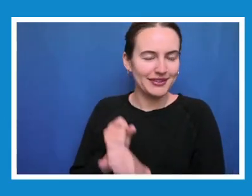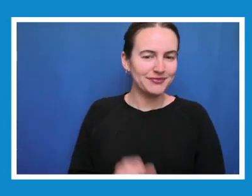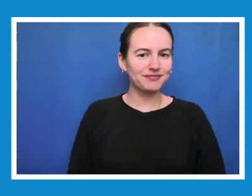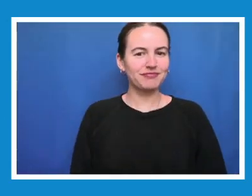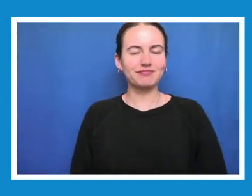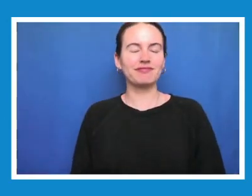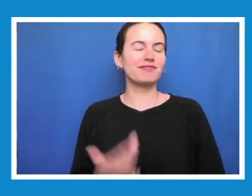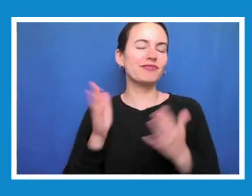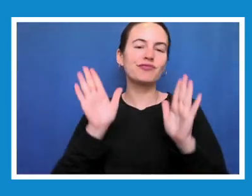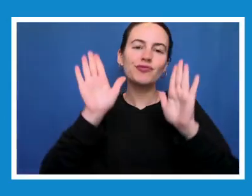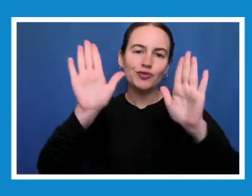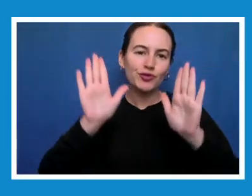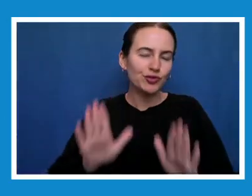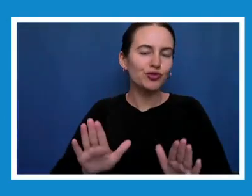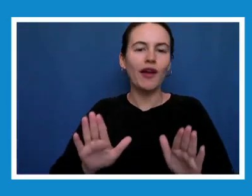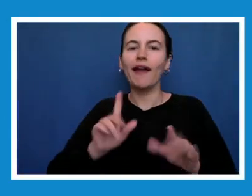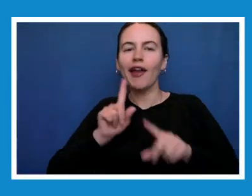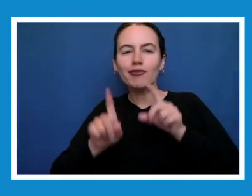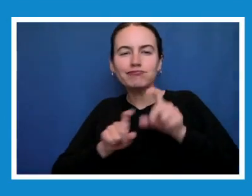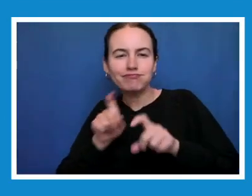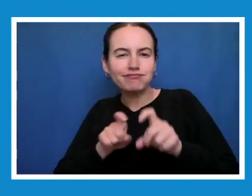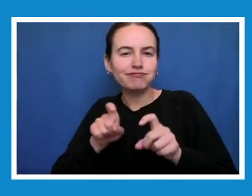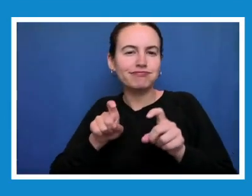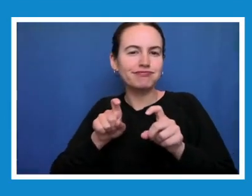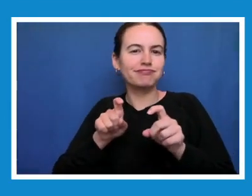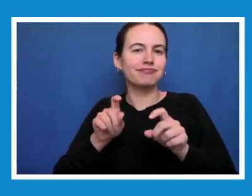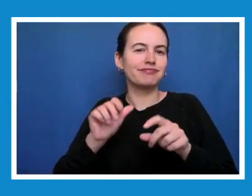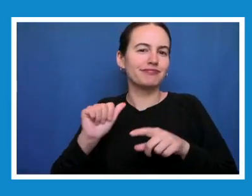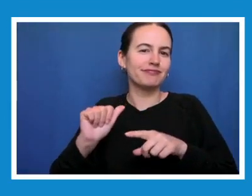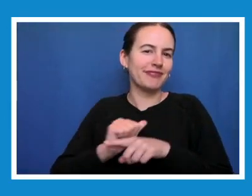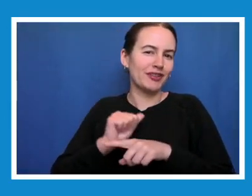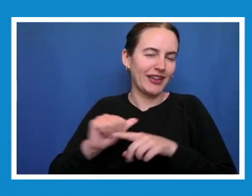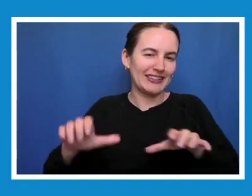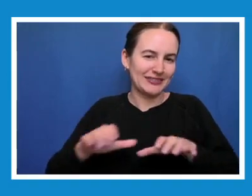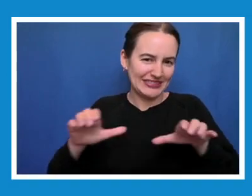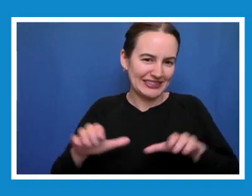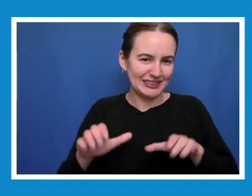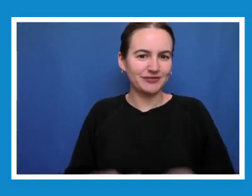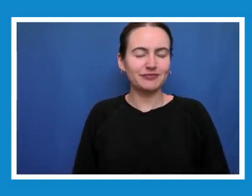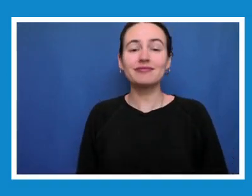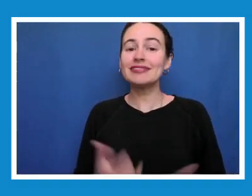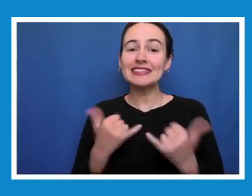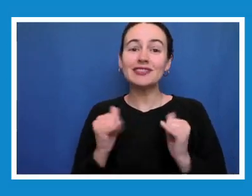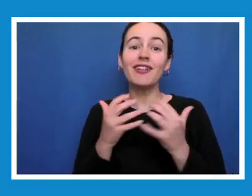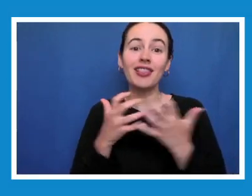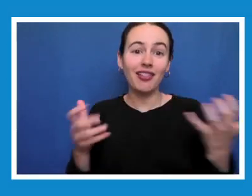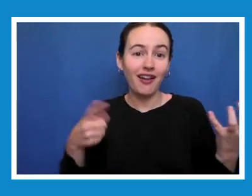for them but there's still so much they don't know so a little way through once they've kind of reached a wall of